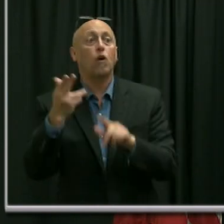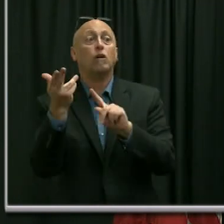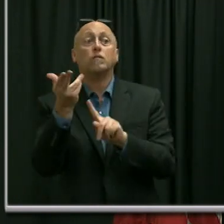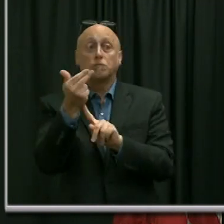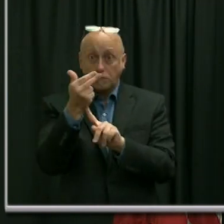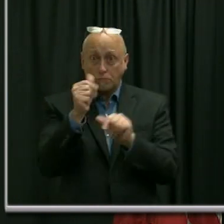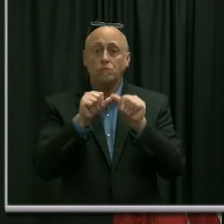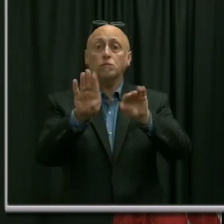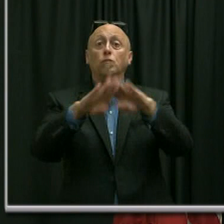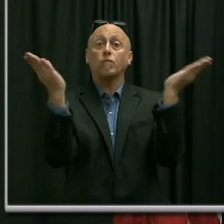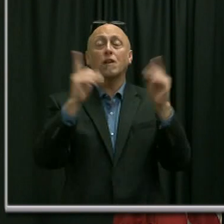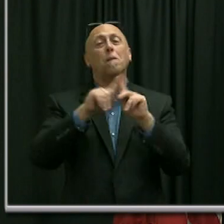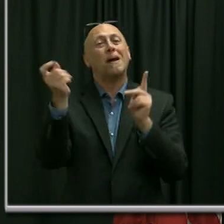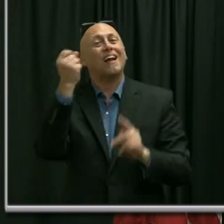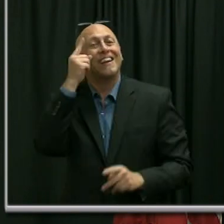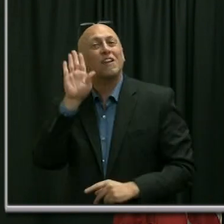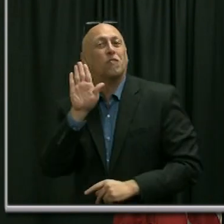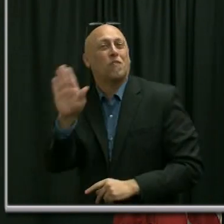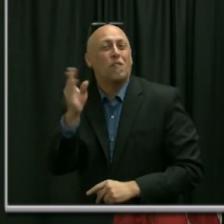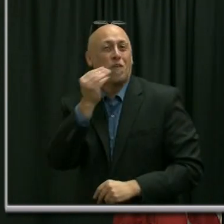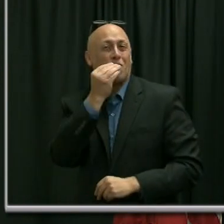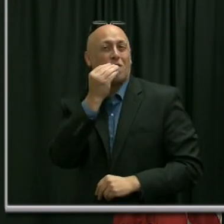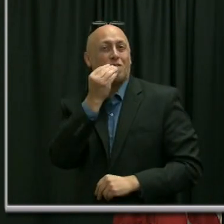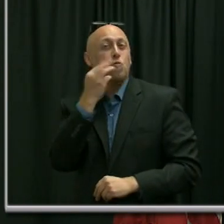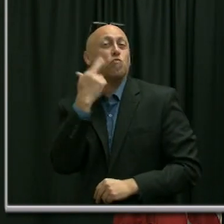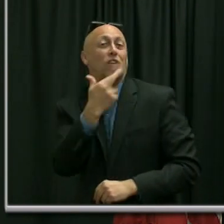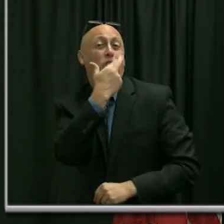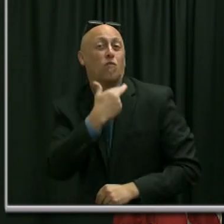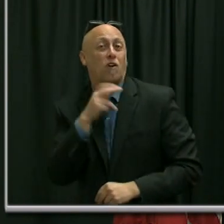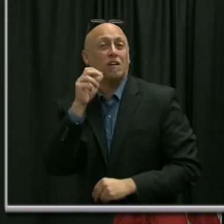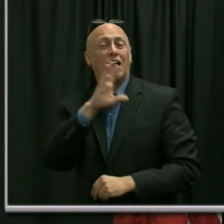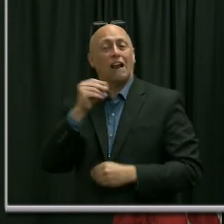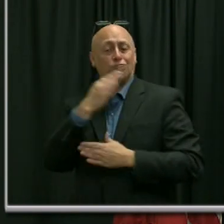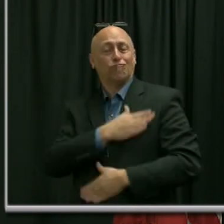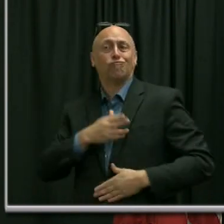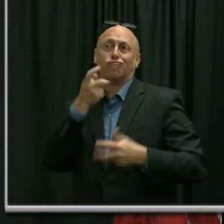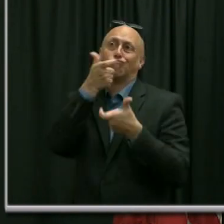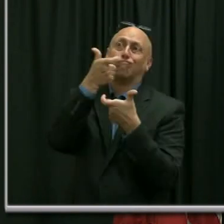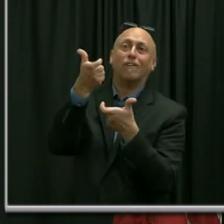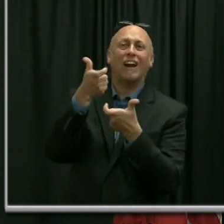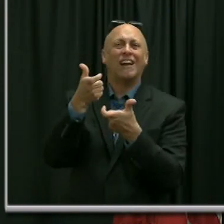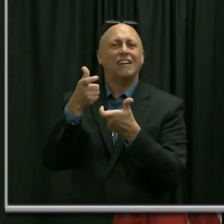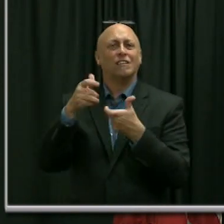OPEN FOOD PICK UP IN ROOM SERVICE MAY CONTINUE HOWEVER RESTAURANTS AND ENTERTAINMENT